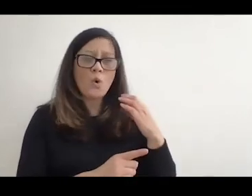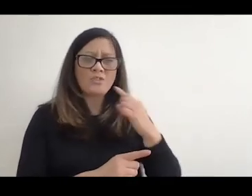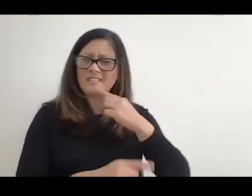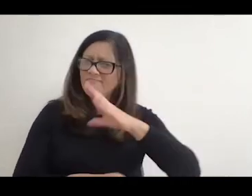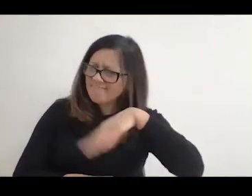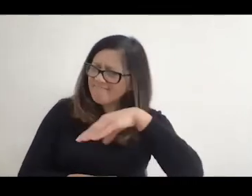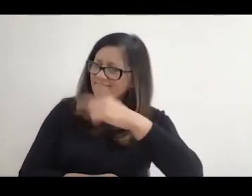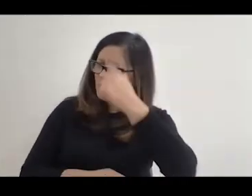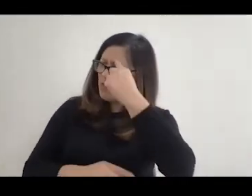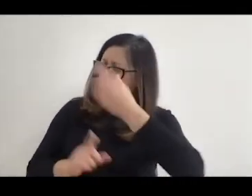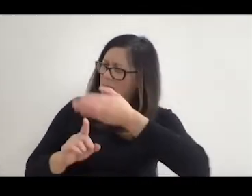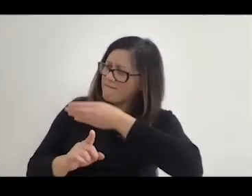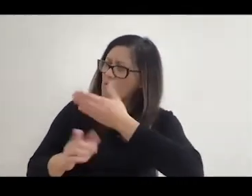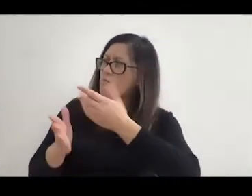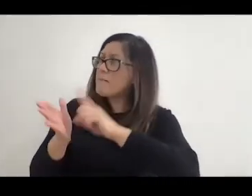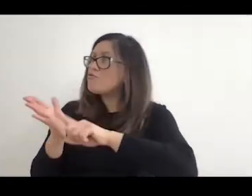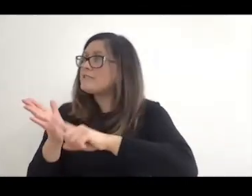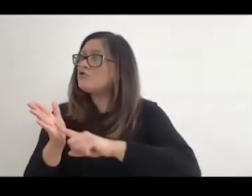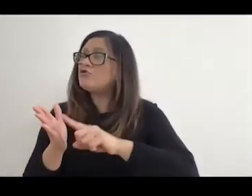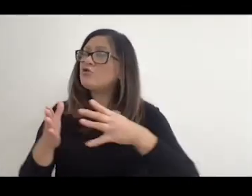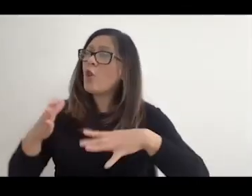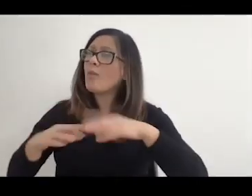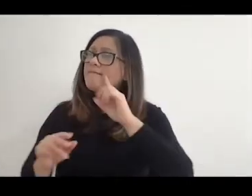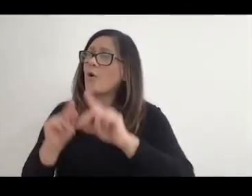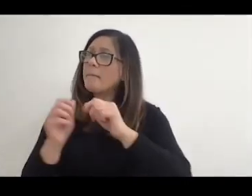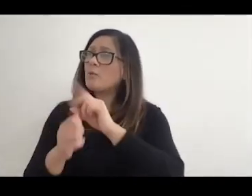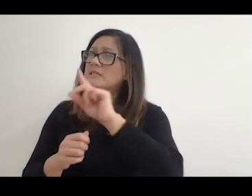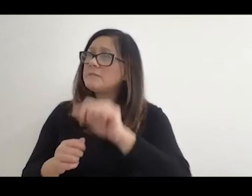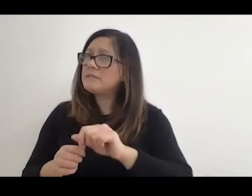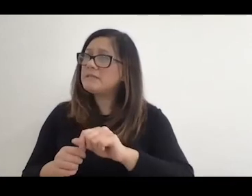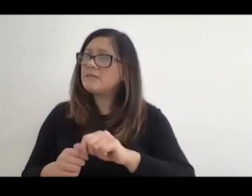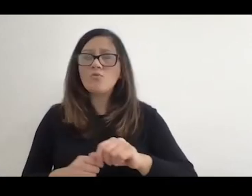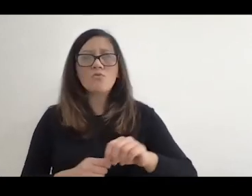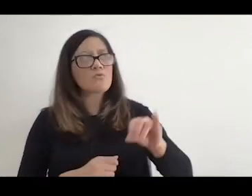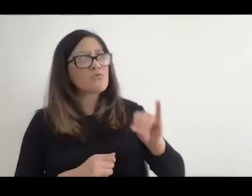clothing for people with disabilities? And so this is how it started for me.